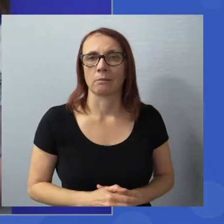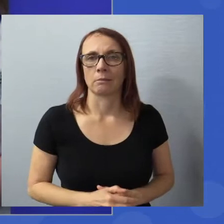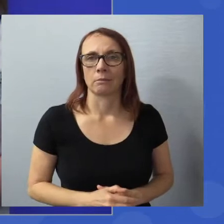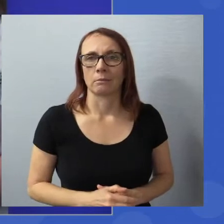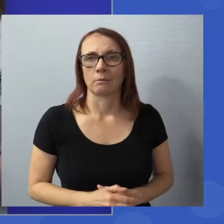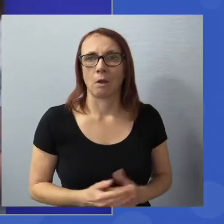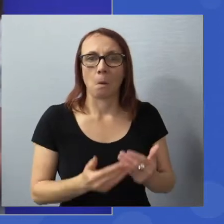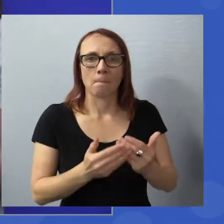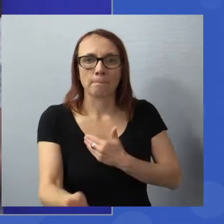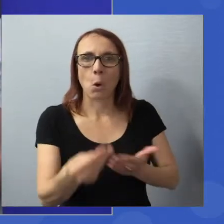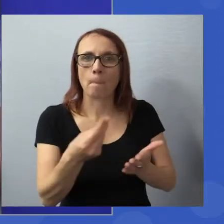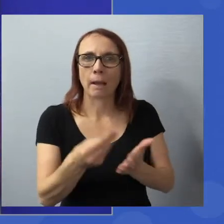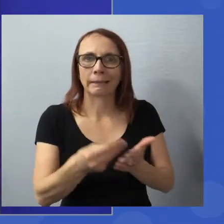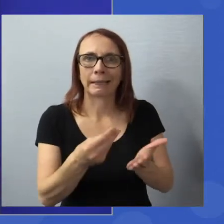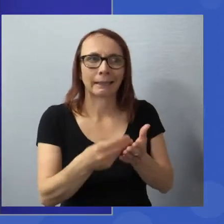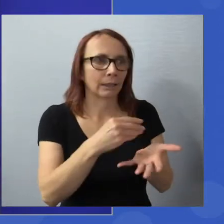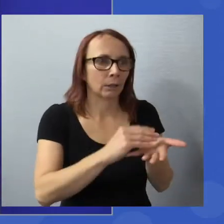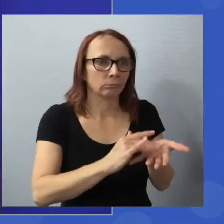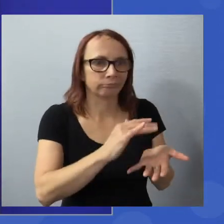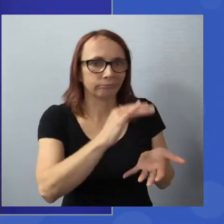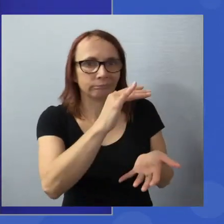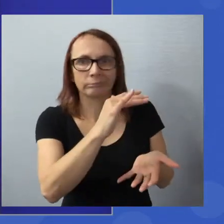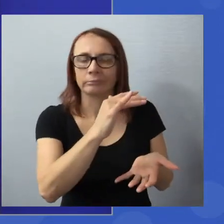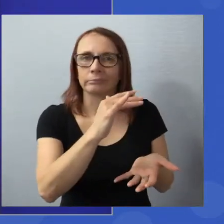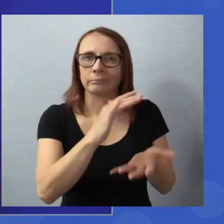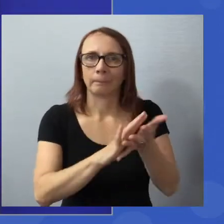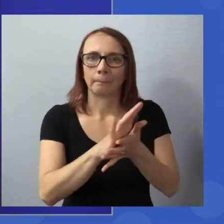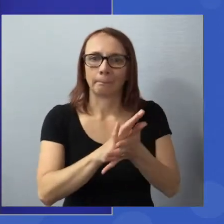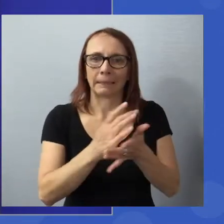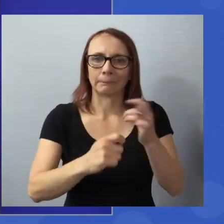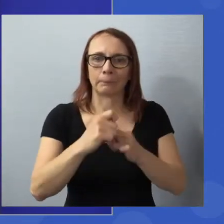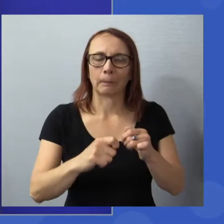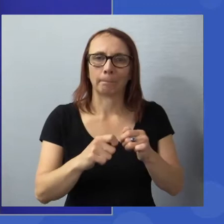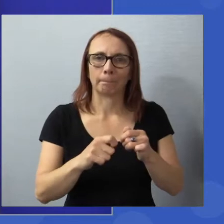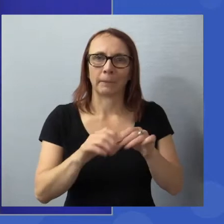more money we will then make the system fairer and that's very important that